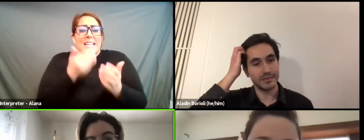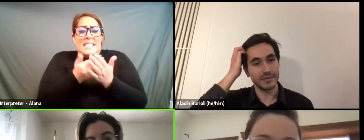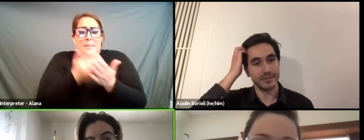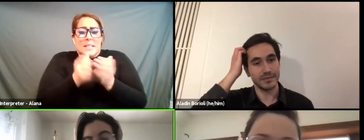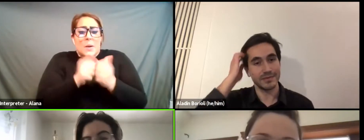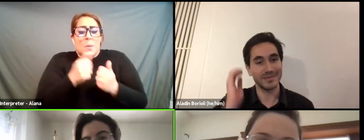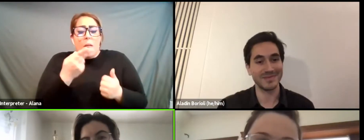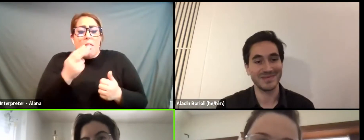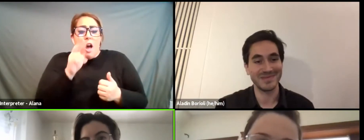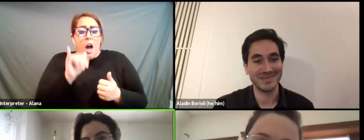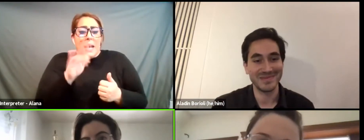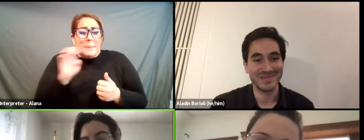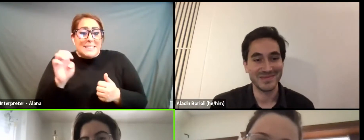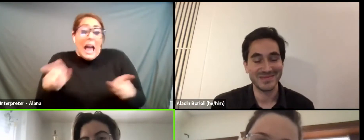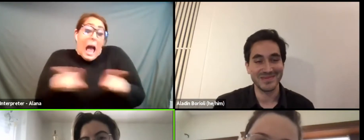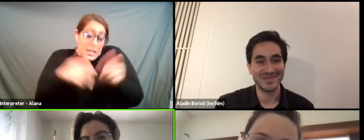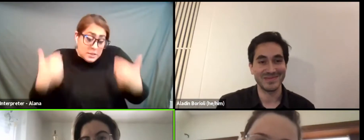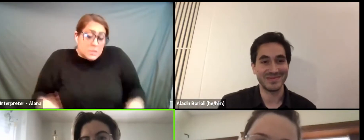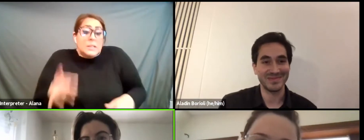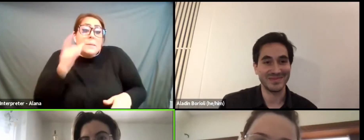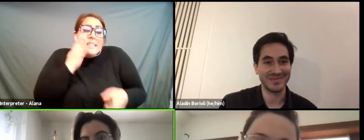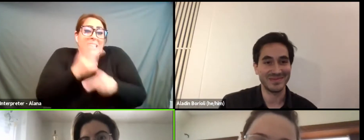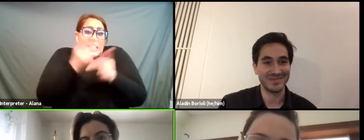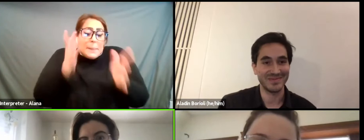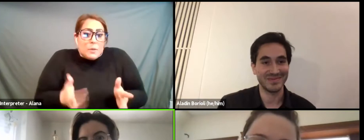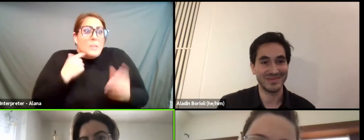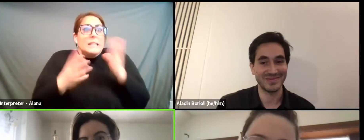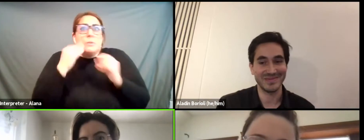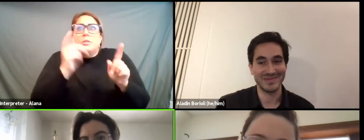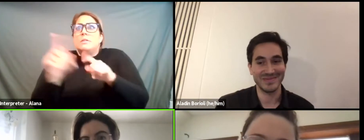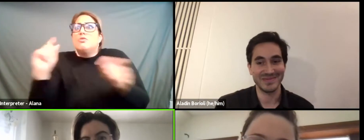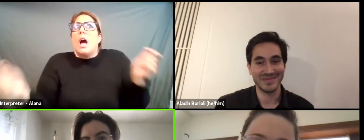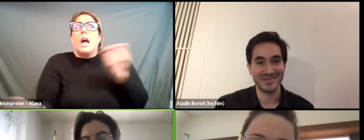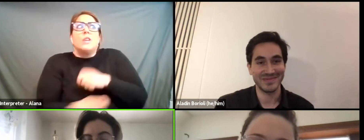as beekeepers as we experience all of these changes and all of these advances